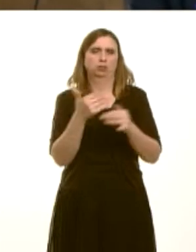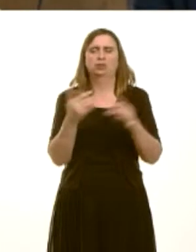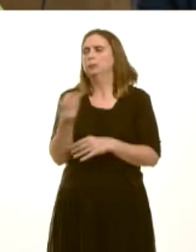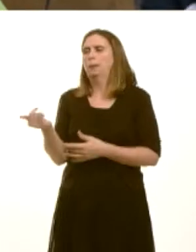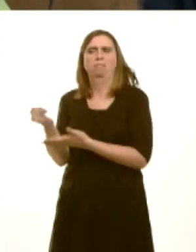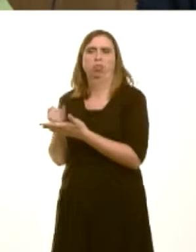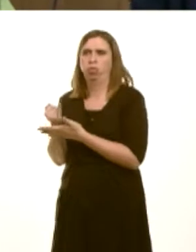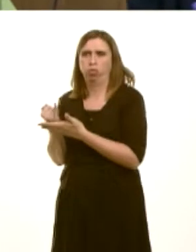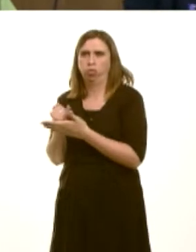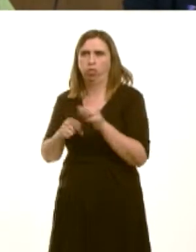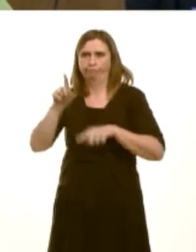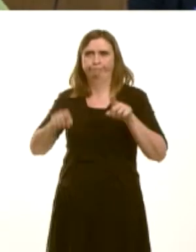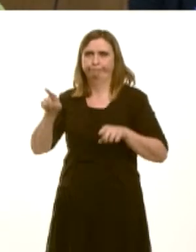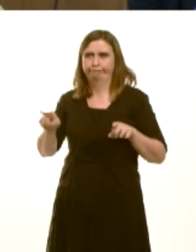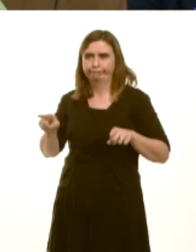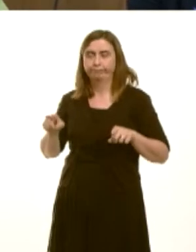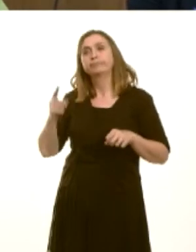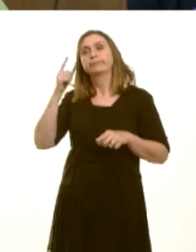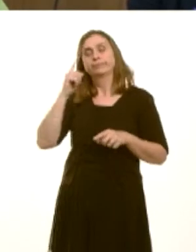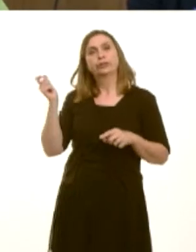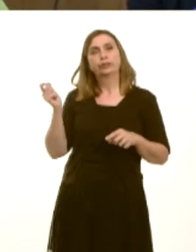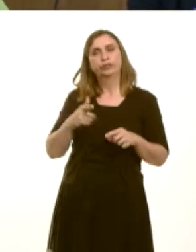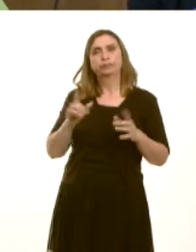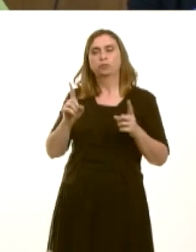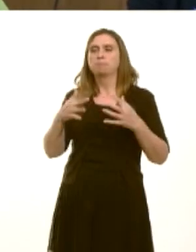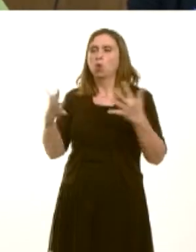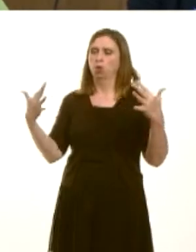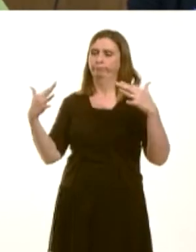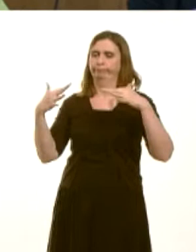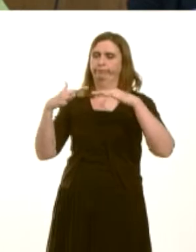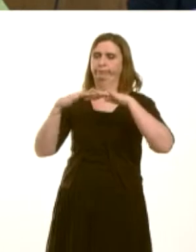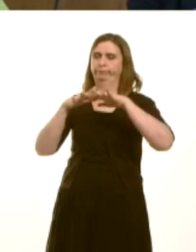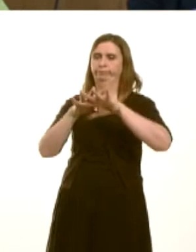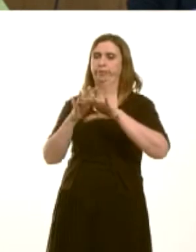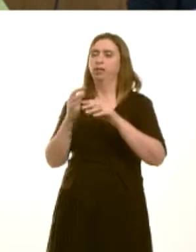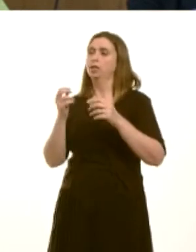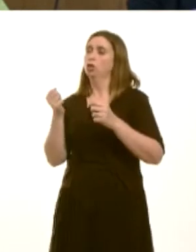look to do is to move towards further integration of bus services, particularly with rail services.